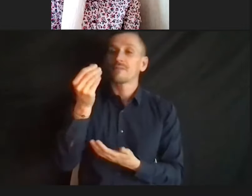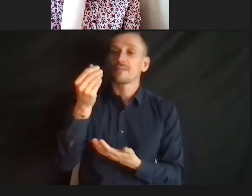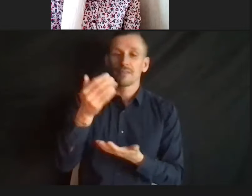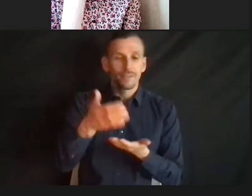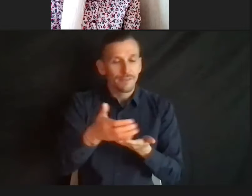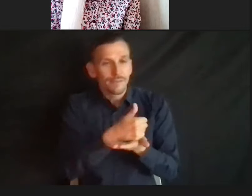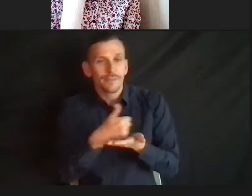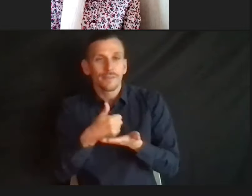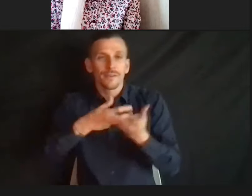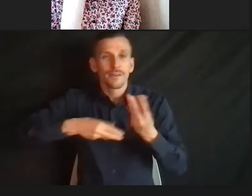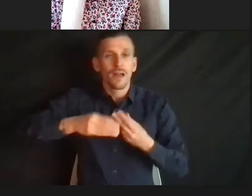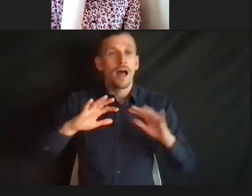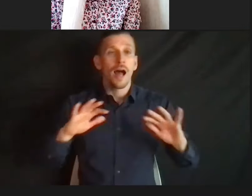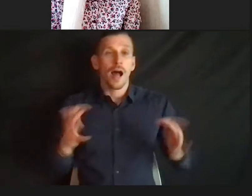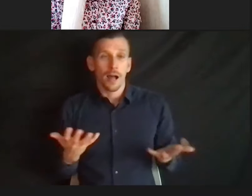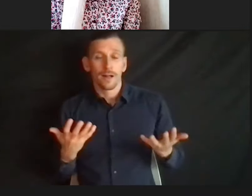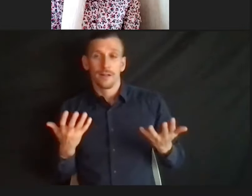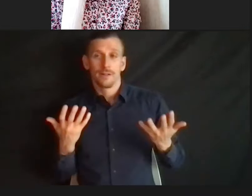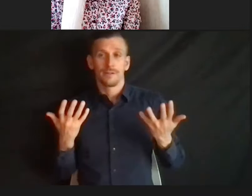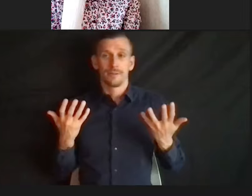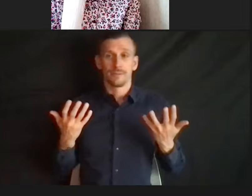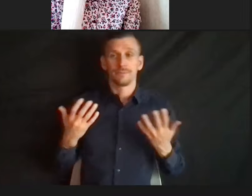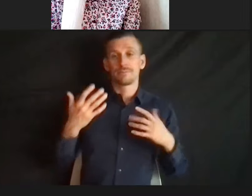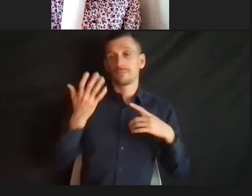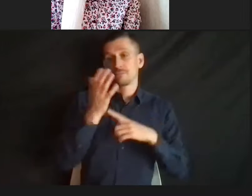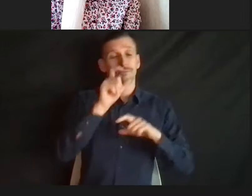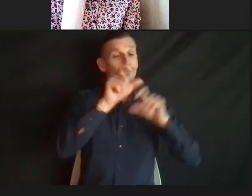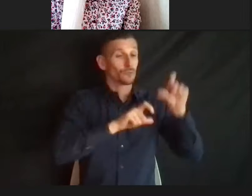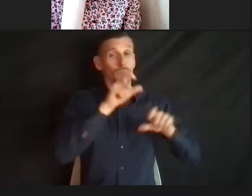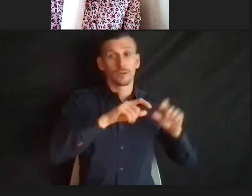always now, more and more, I shouldn't say always, but more and more setting aside a